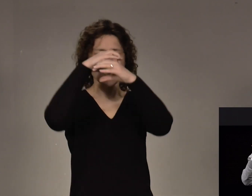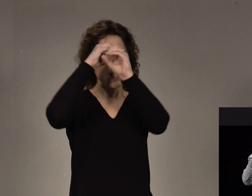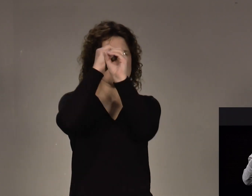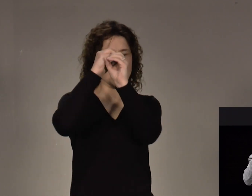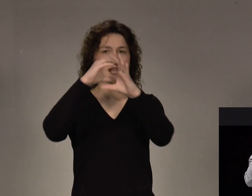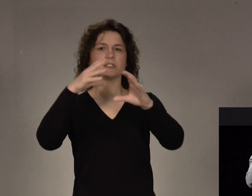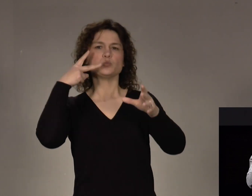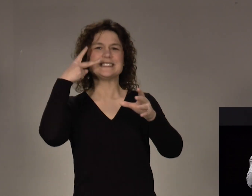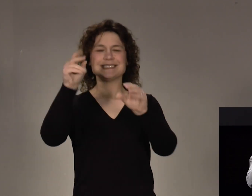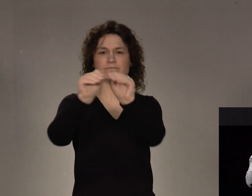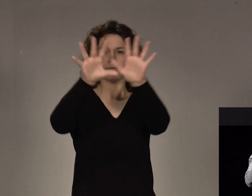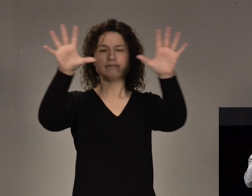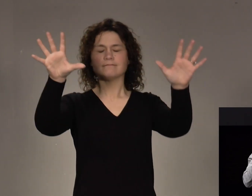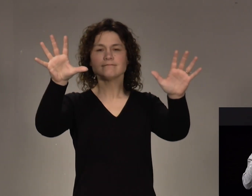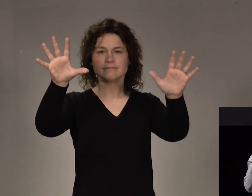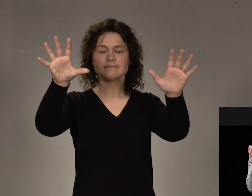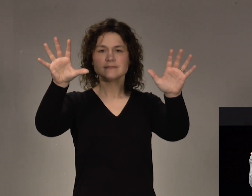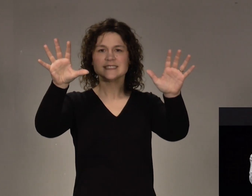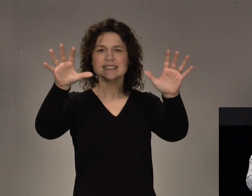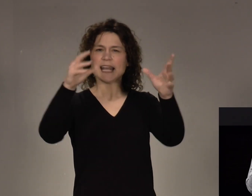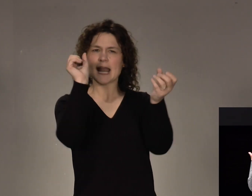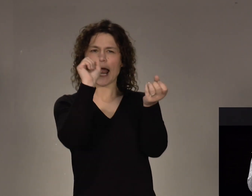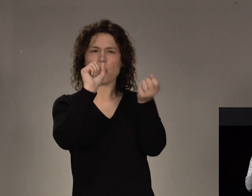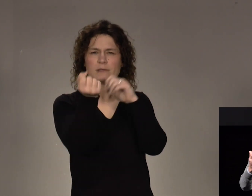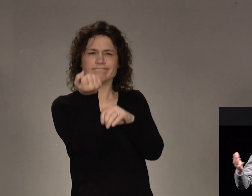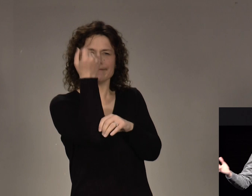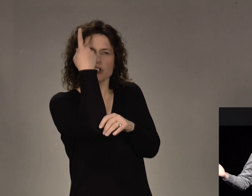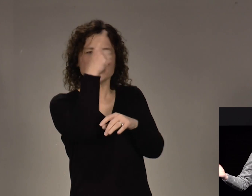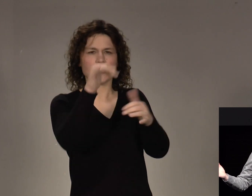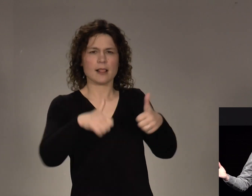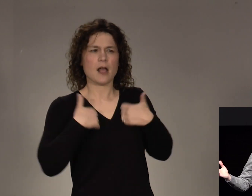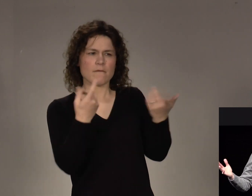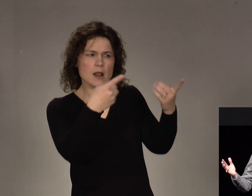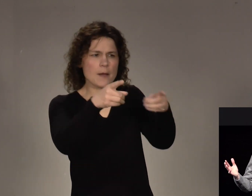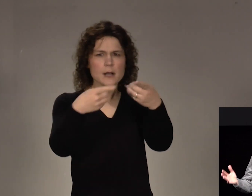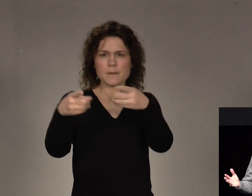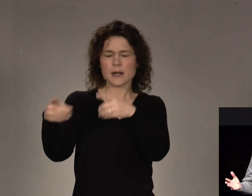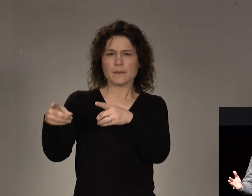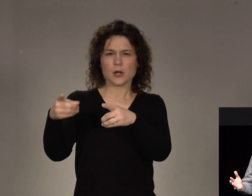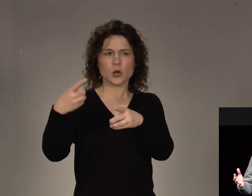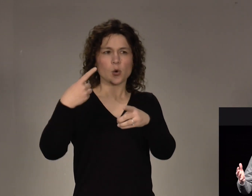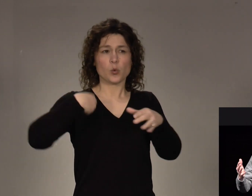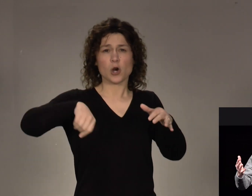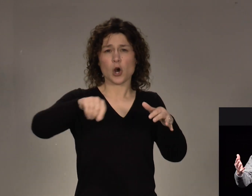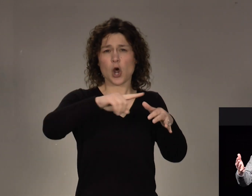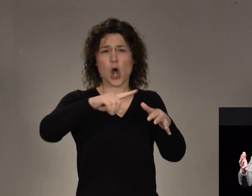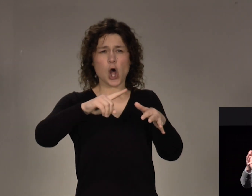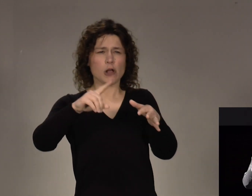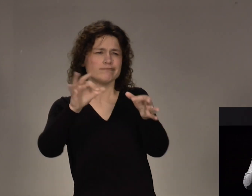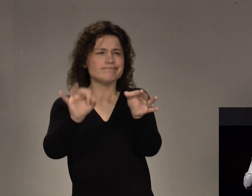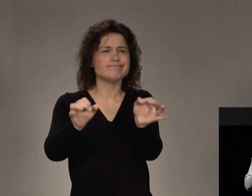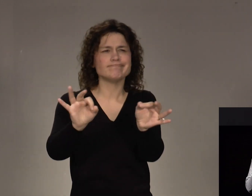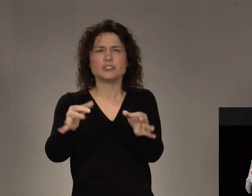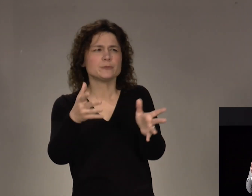which we see and interpret life. All of us are interpreters. We're trying to make